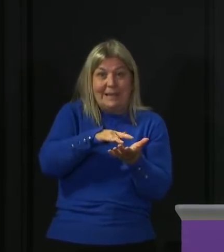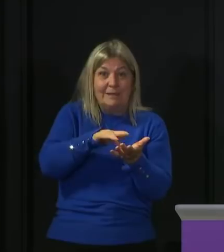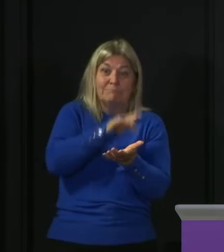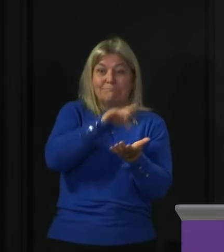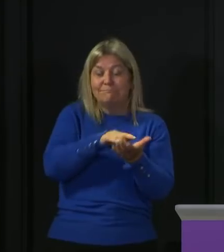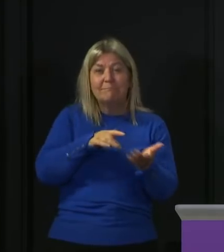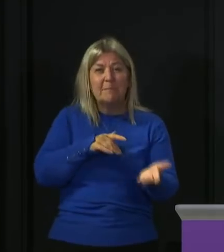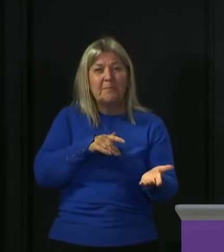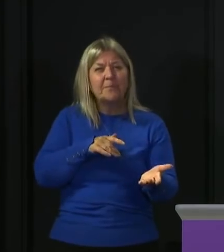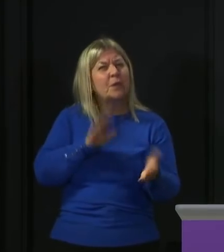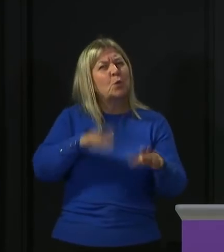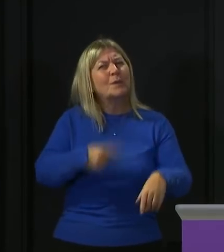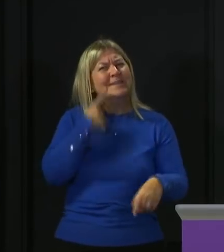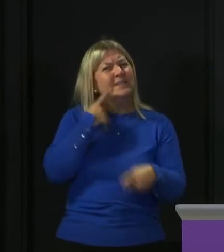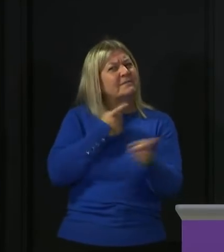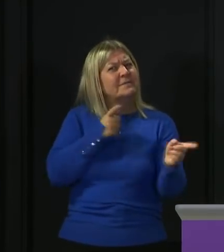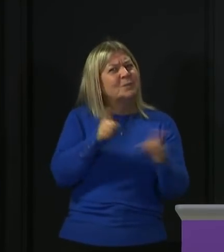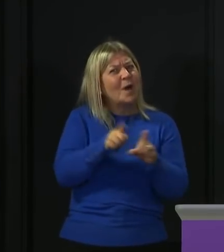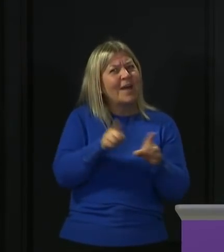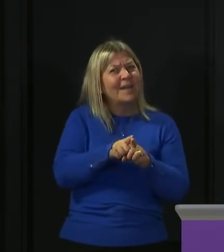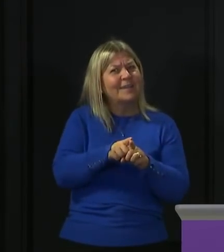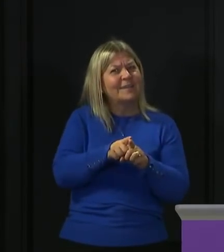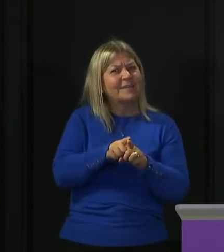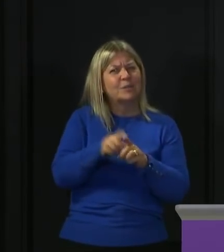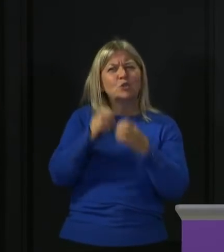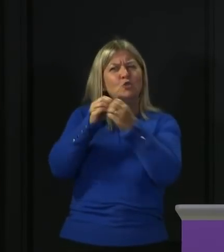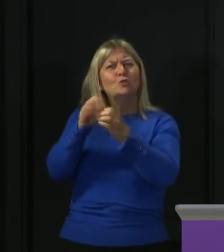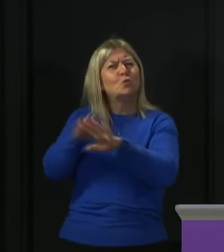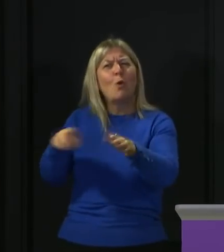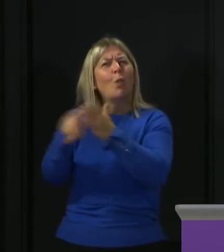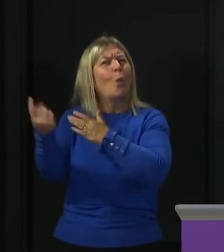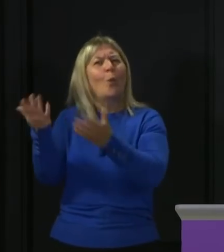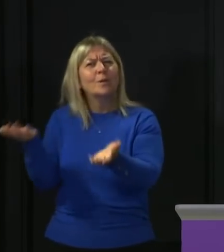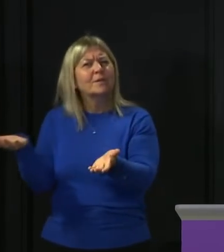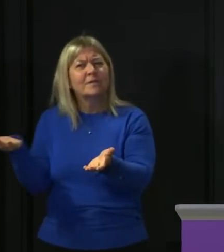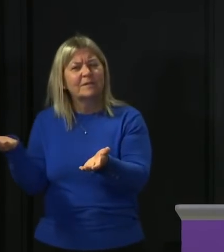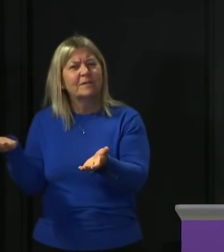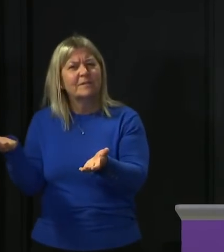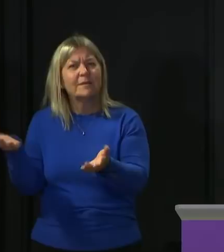it will not be easy for them either. They will be self-isolating, having to share facilities,